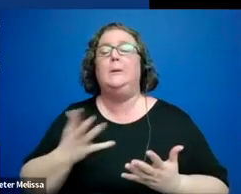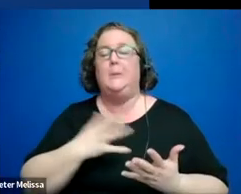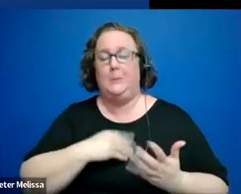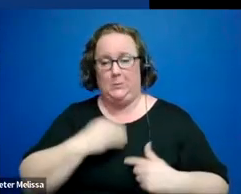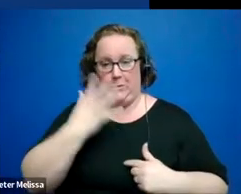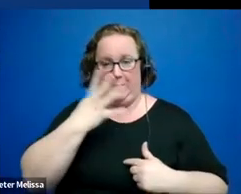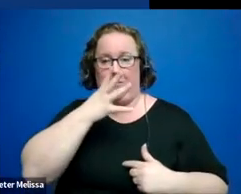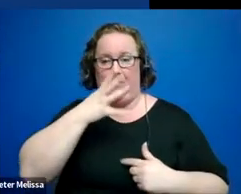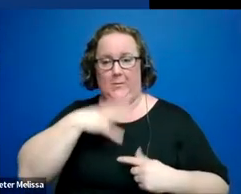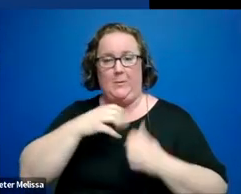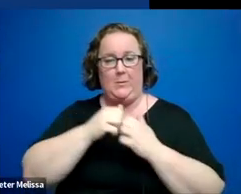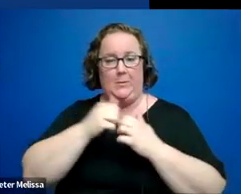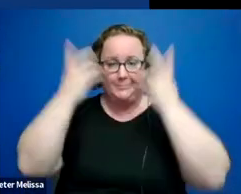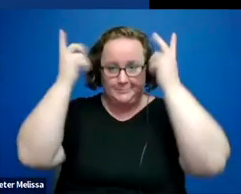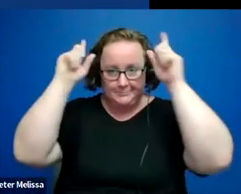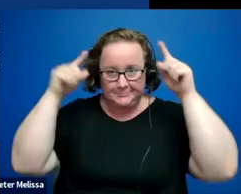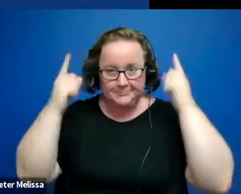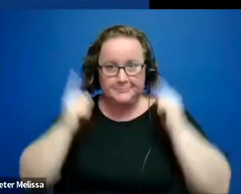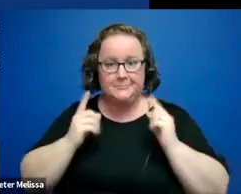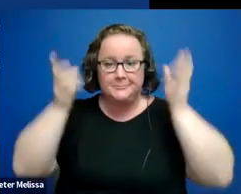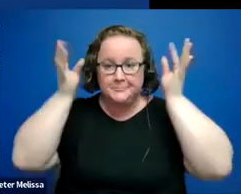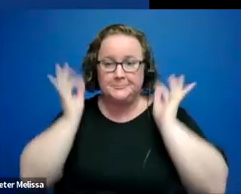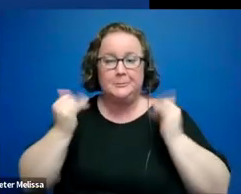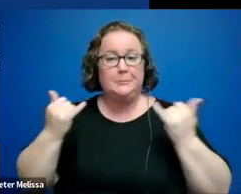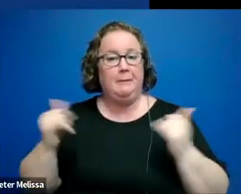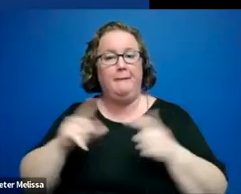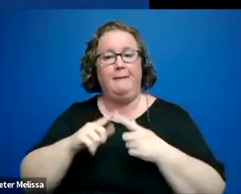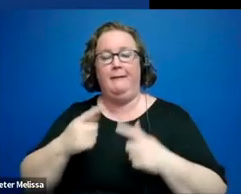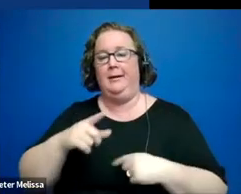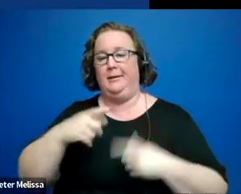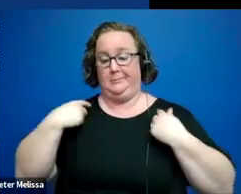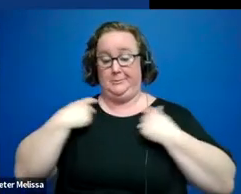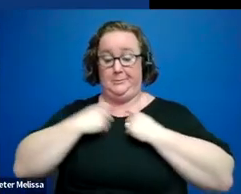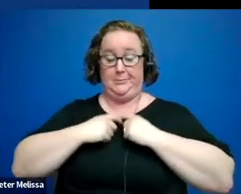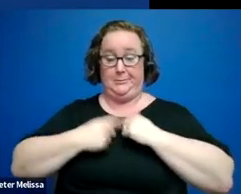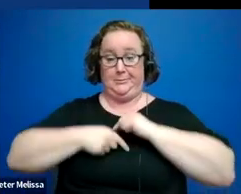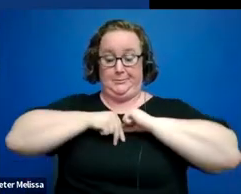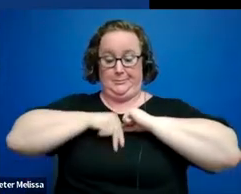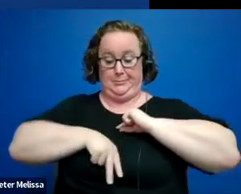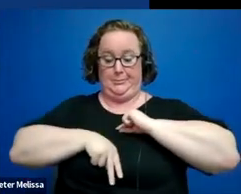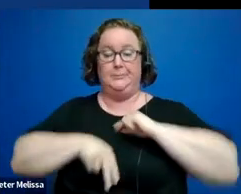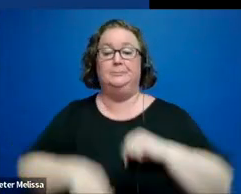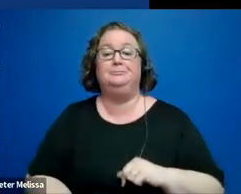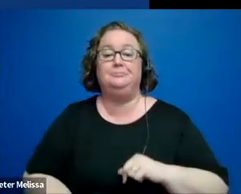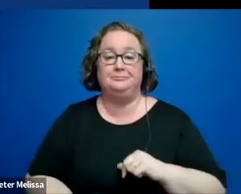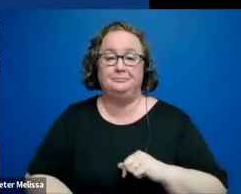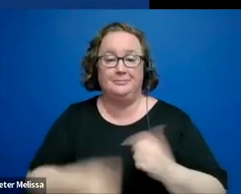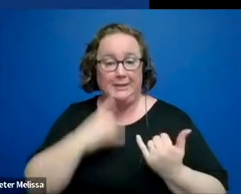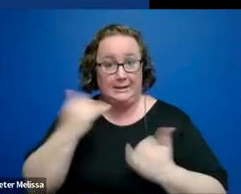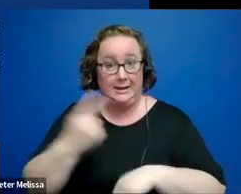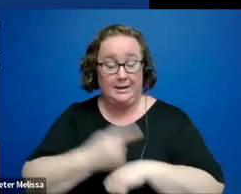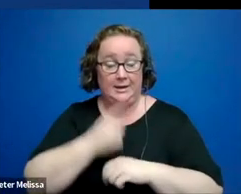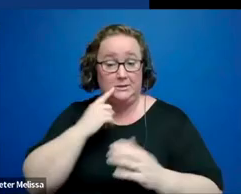glasses and a collared shirt with a black tie. And before we get started with today's presentation, I want to go over some